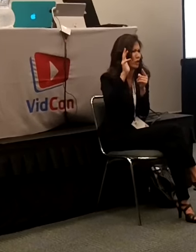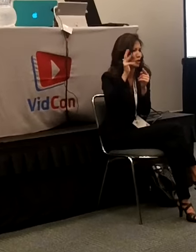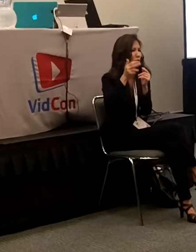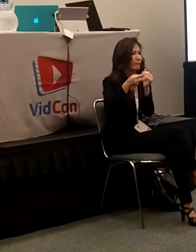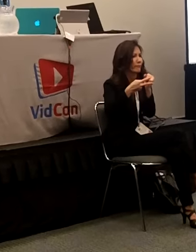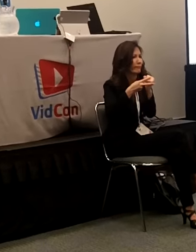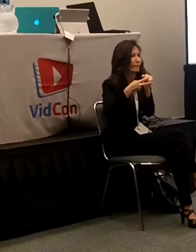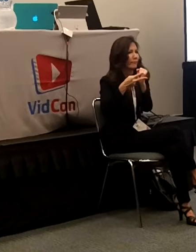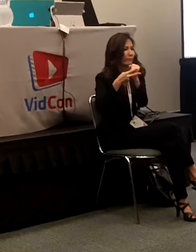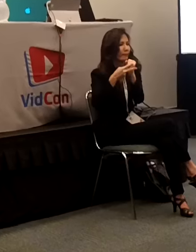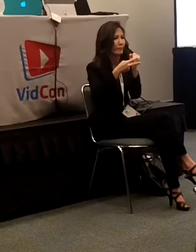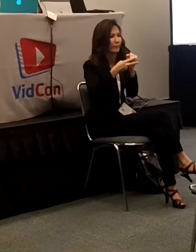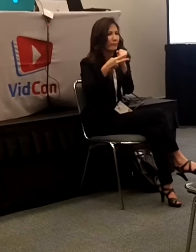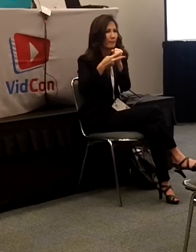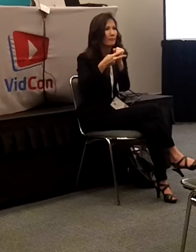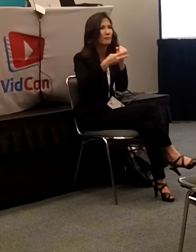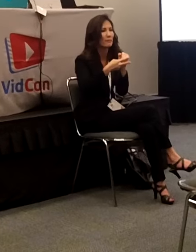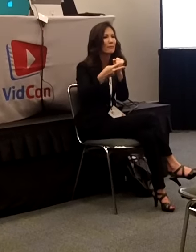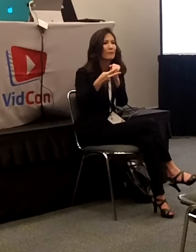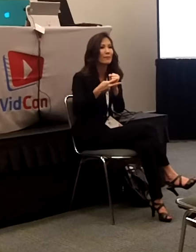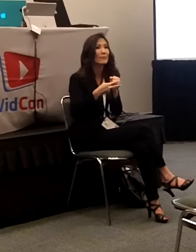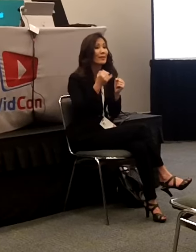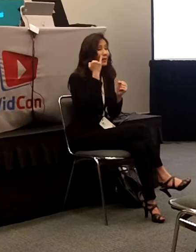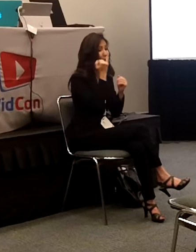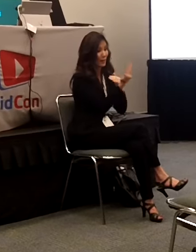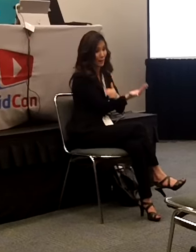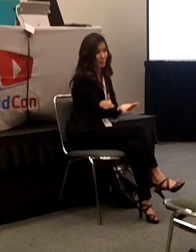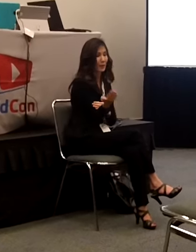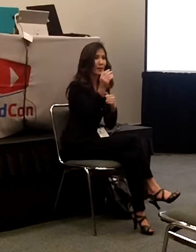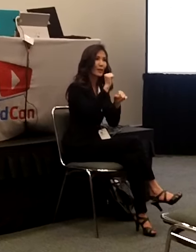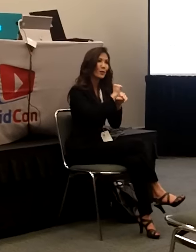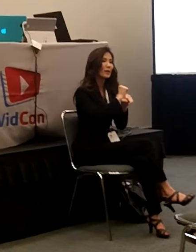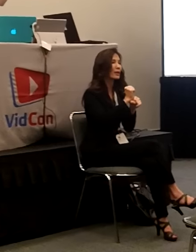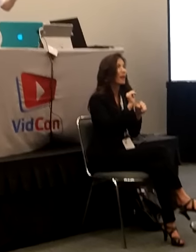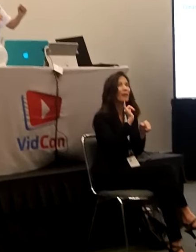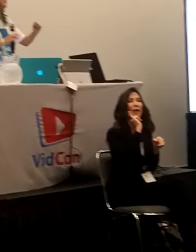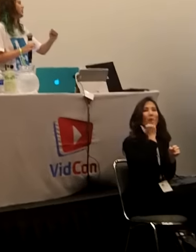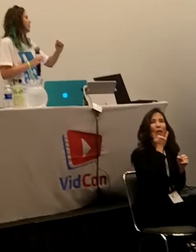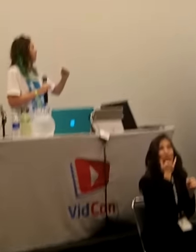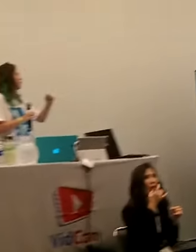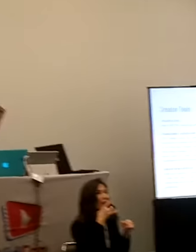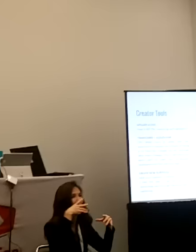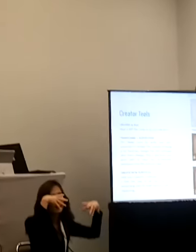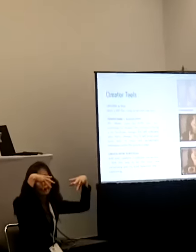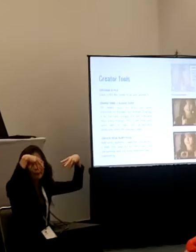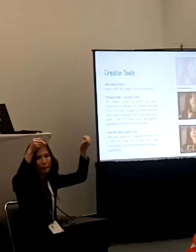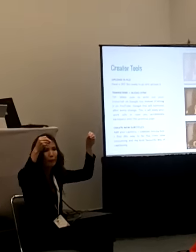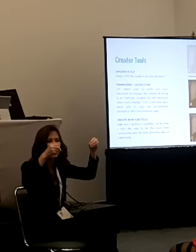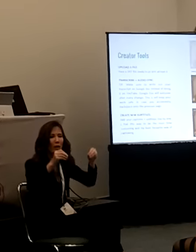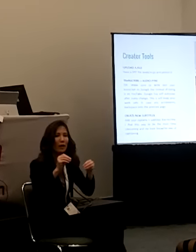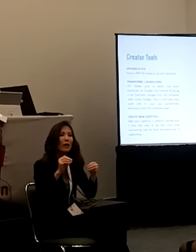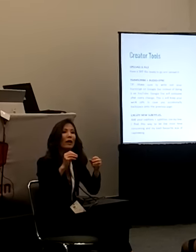So, if you are working at three in the morning, and your computer shuts down because your power went off because of a thunderstorm or a tornado,